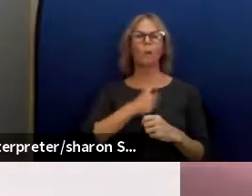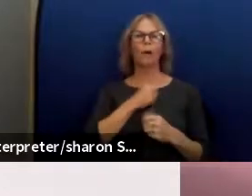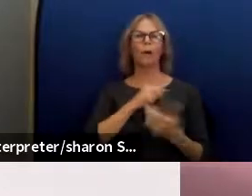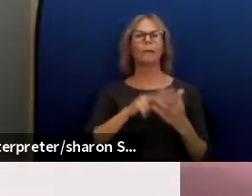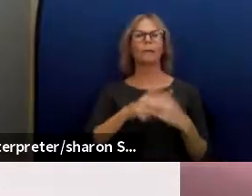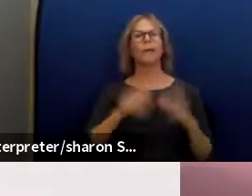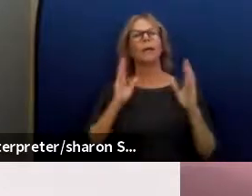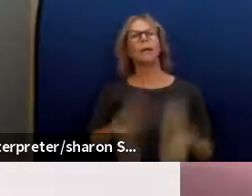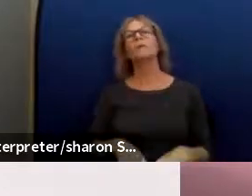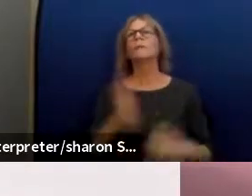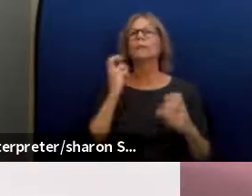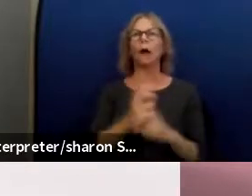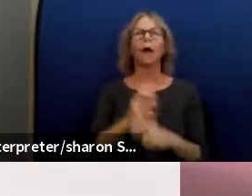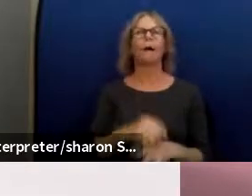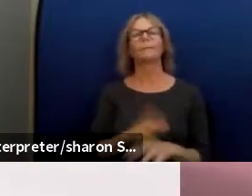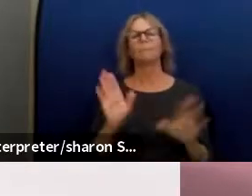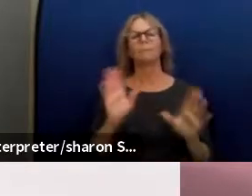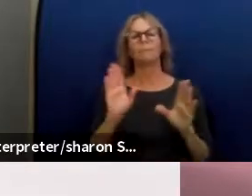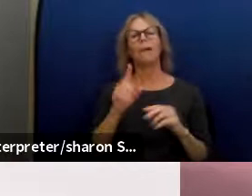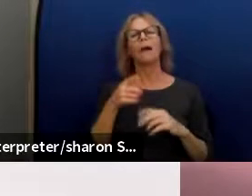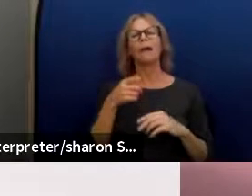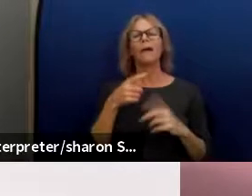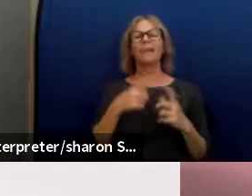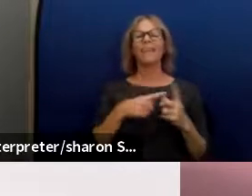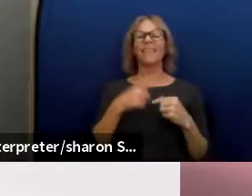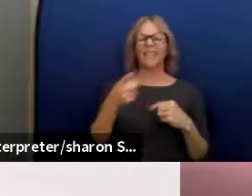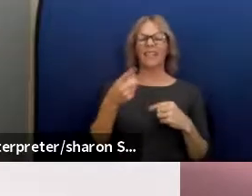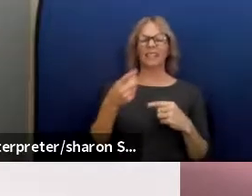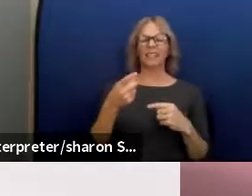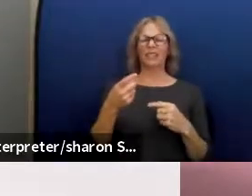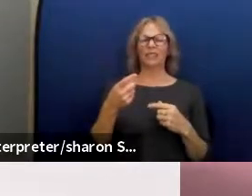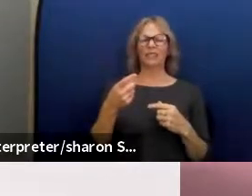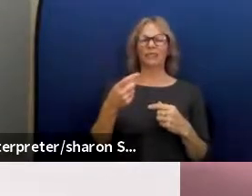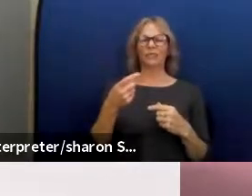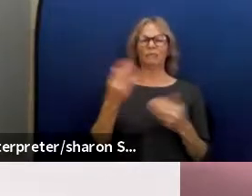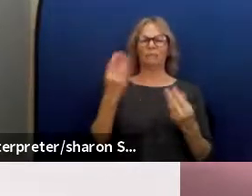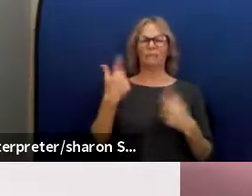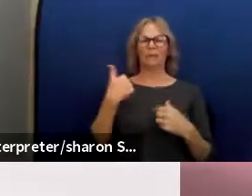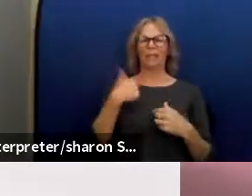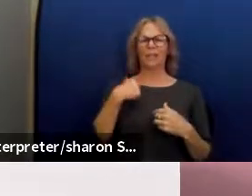just too hard, or something like that, because you are then signaling to us that you don't care enough about us to continue to